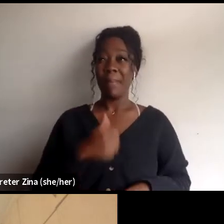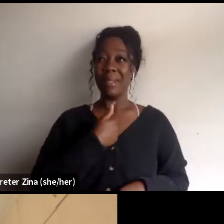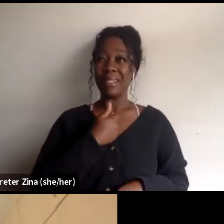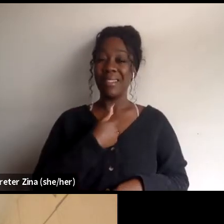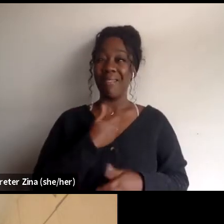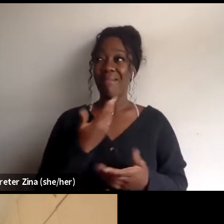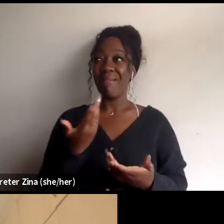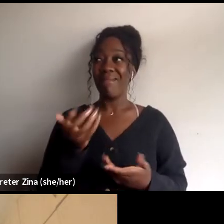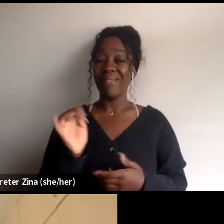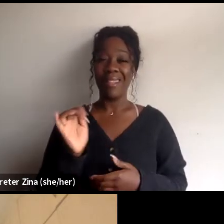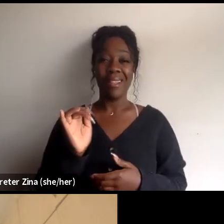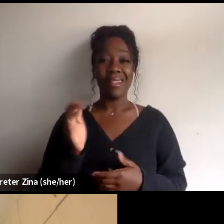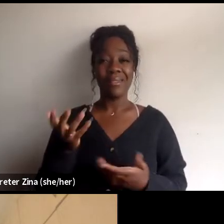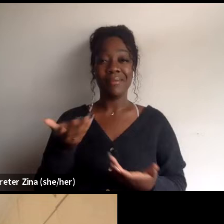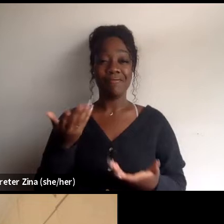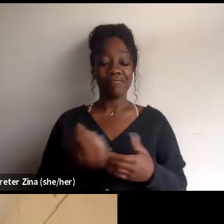a creative mediator.